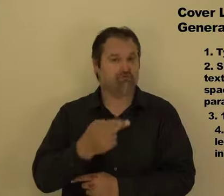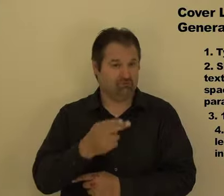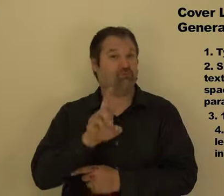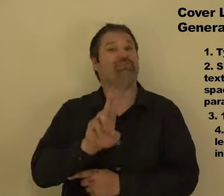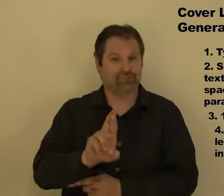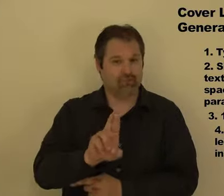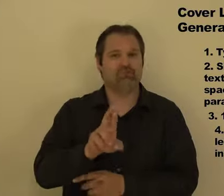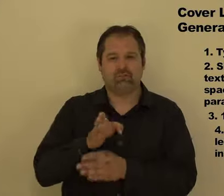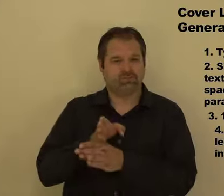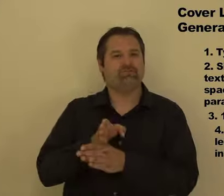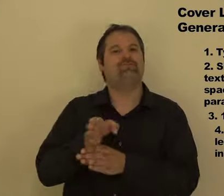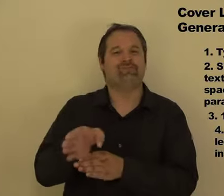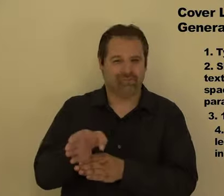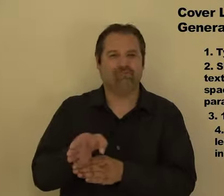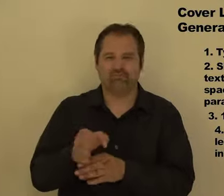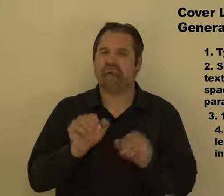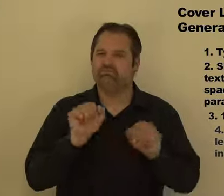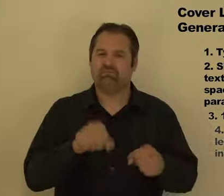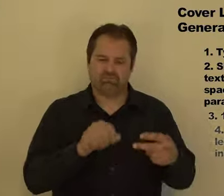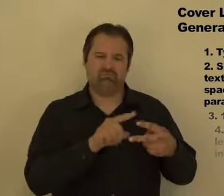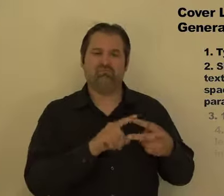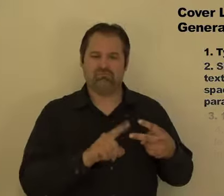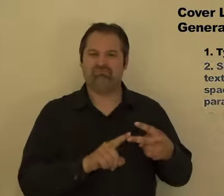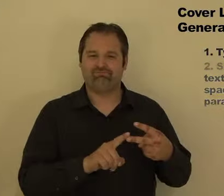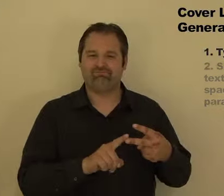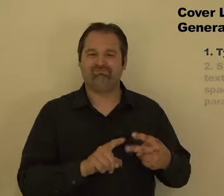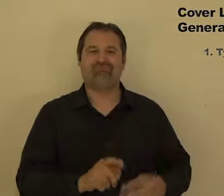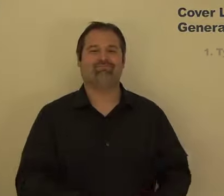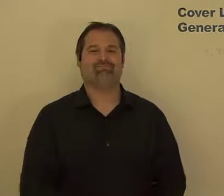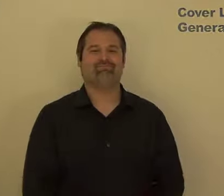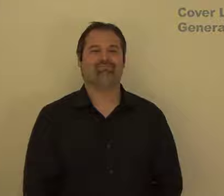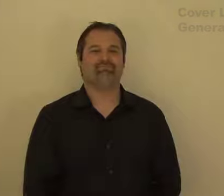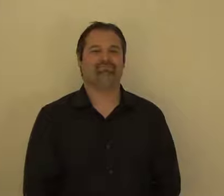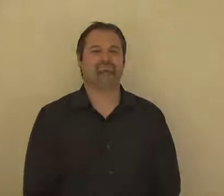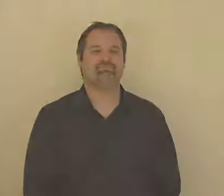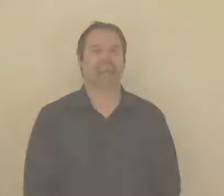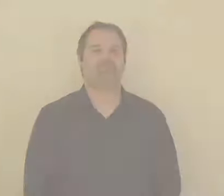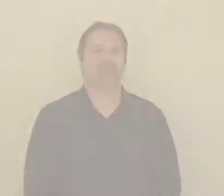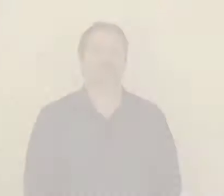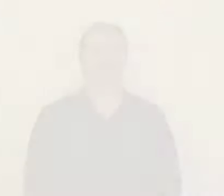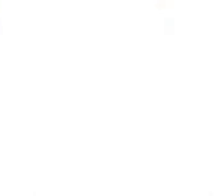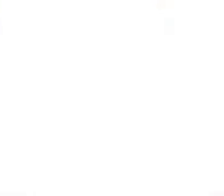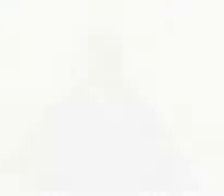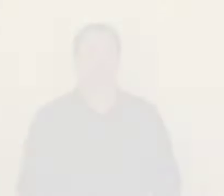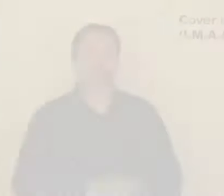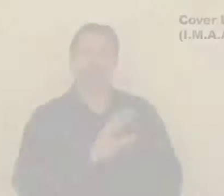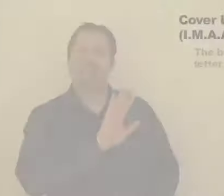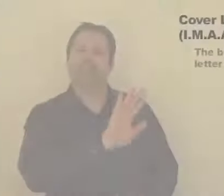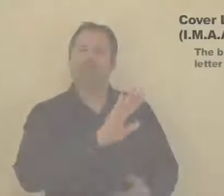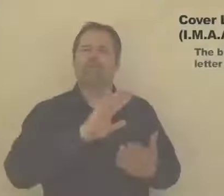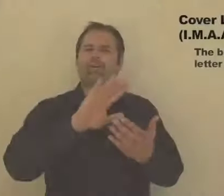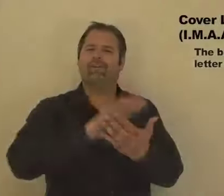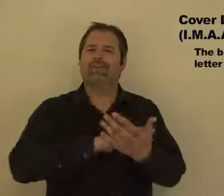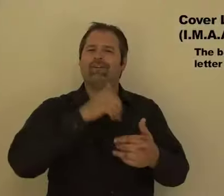The body of a cover letter should include, first, the intro,